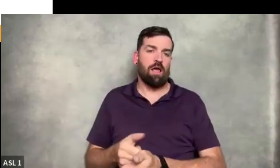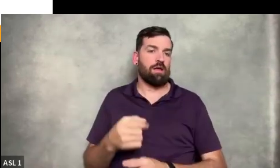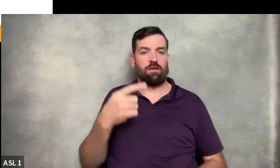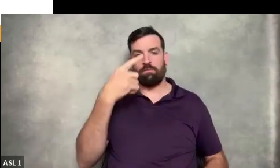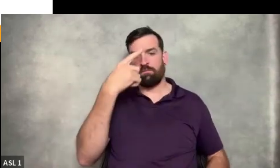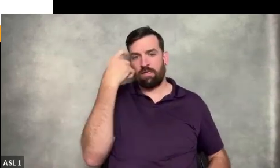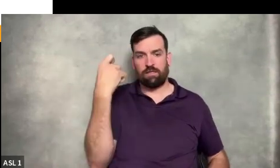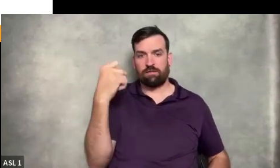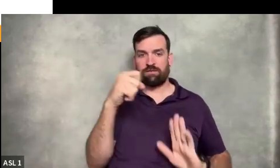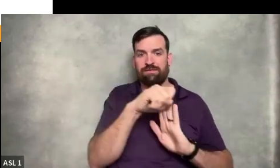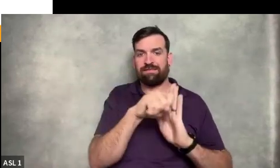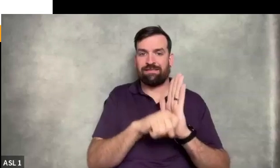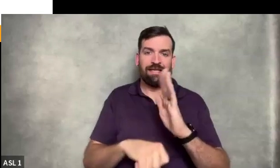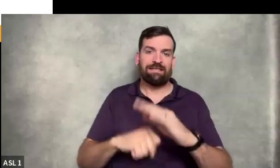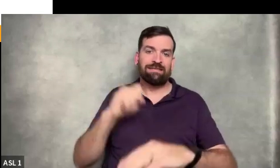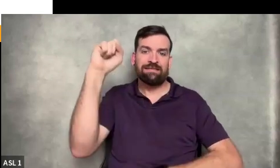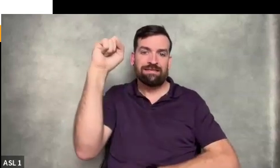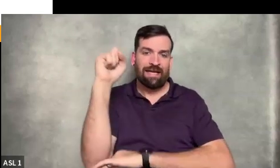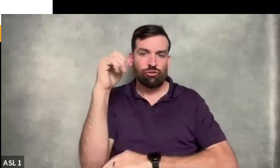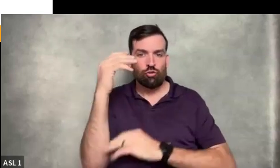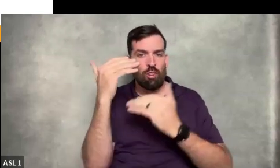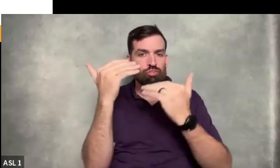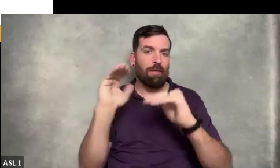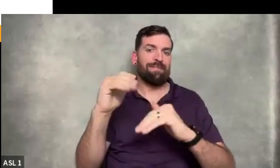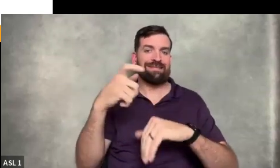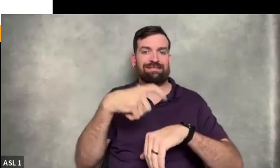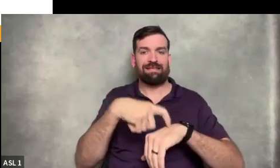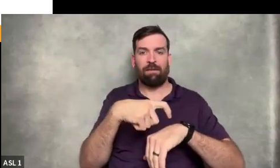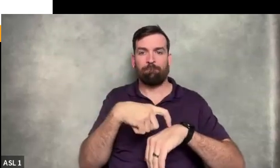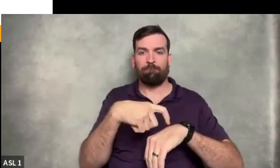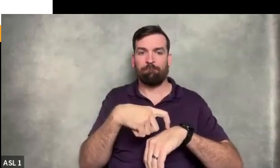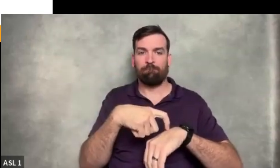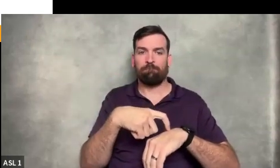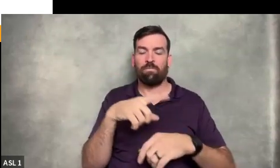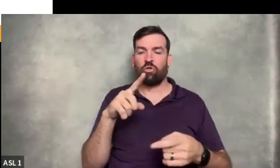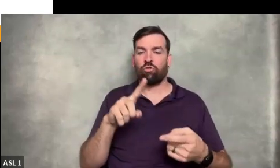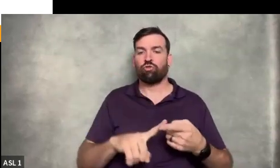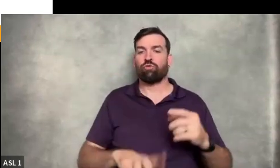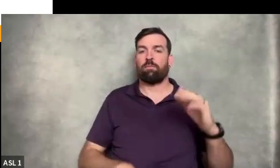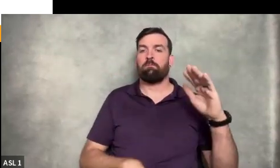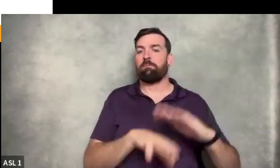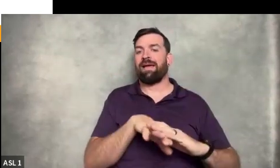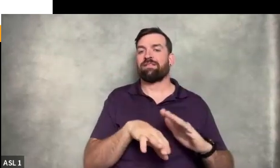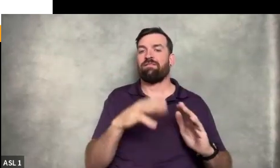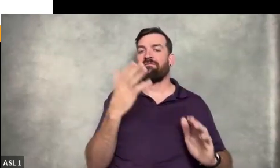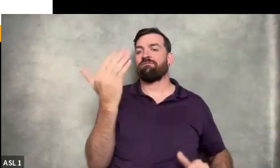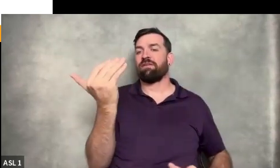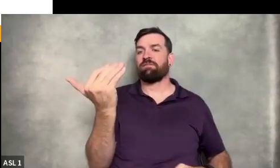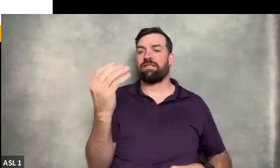there's a state statute that limits such a time period to a maximum of 15 calendar days. So again,